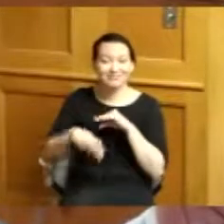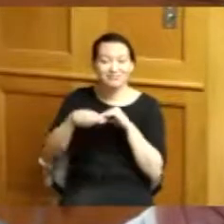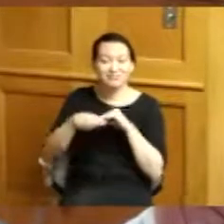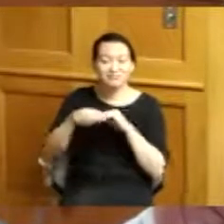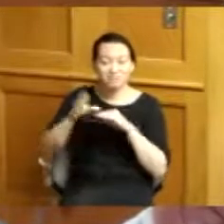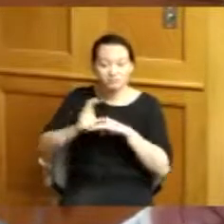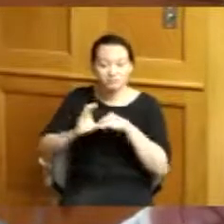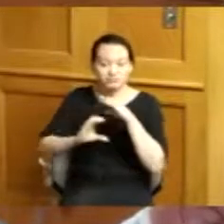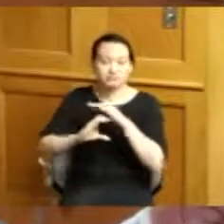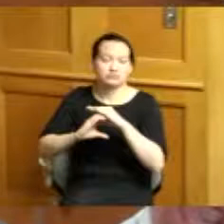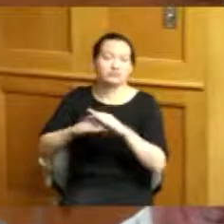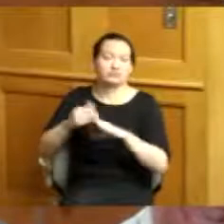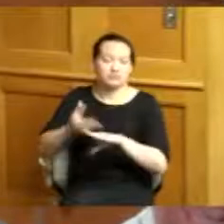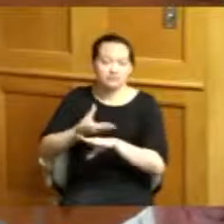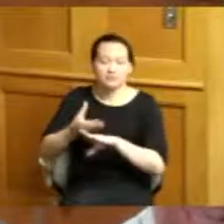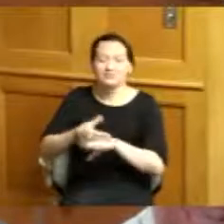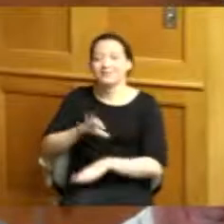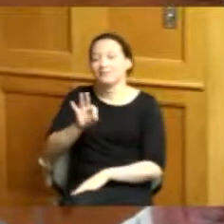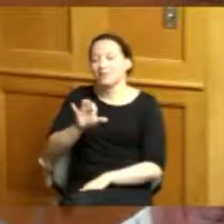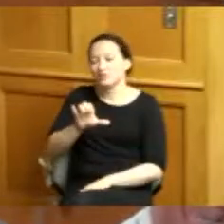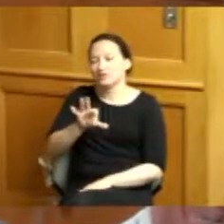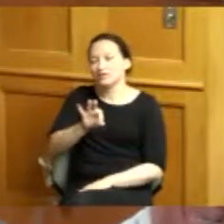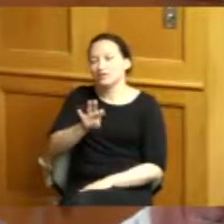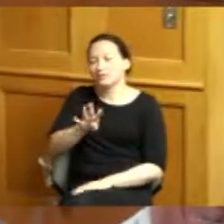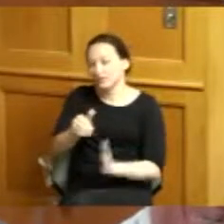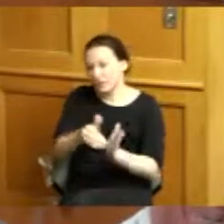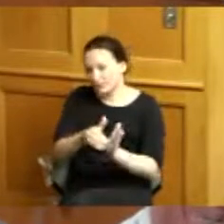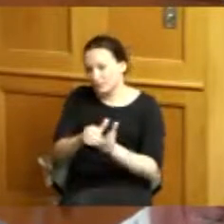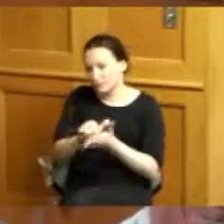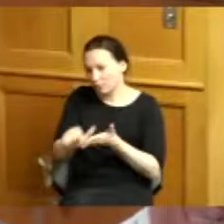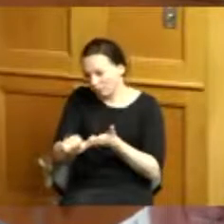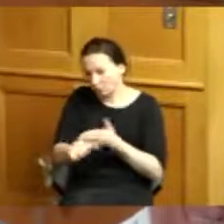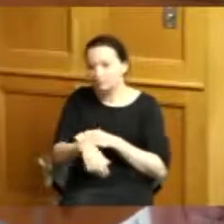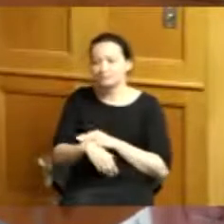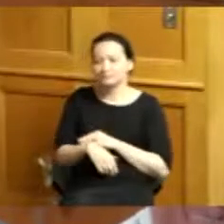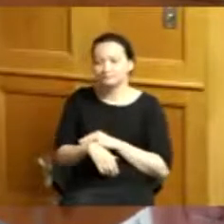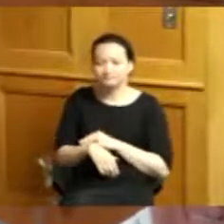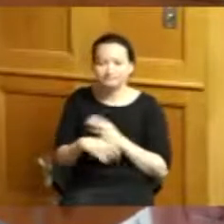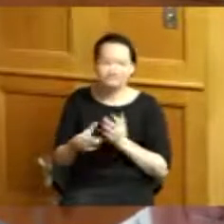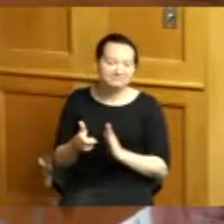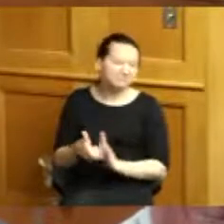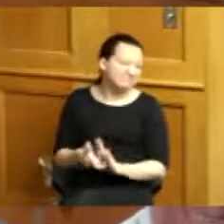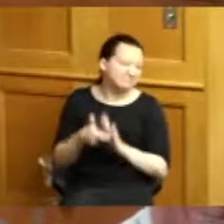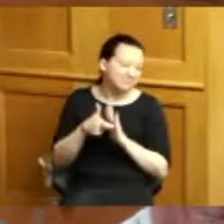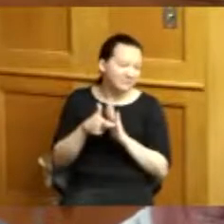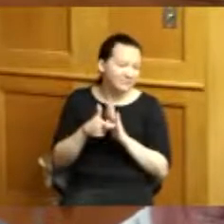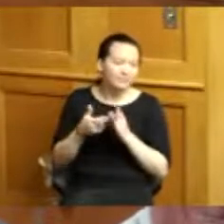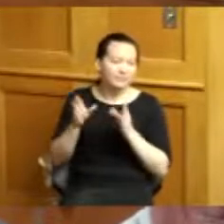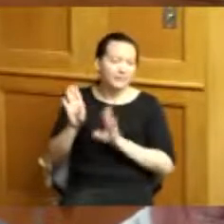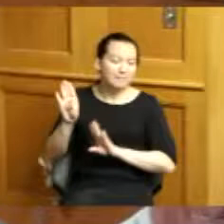funding in the amount of 994 thousand dollars which is necessary to rebid this consent decree